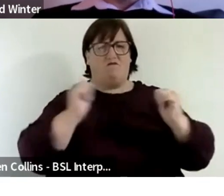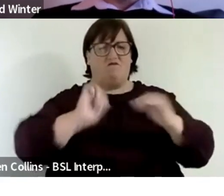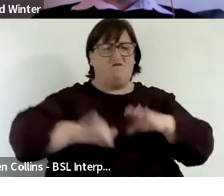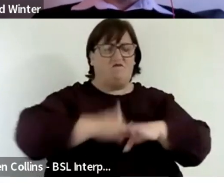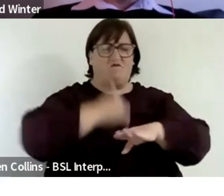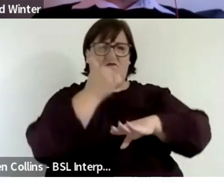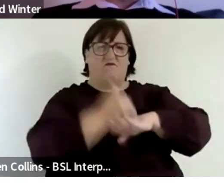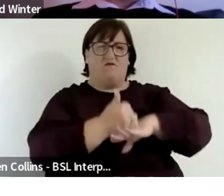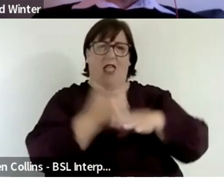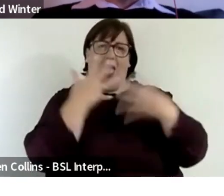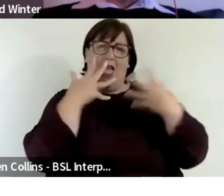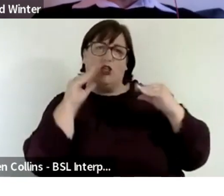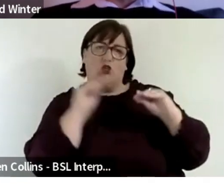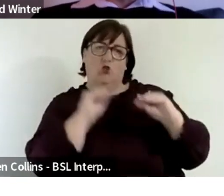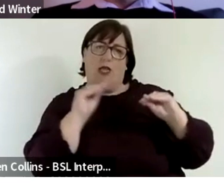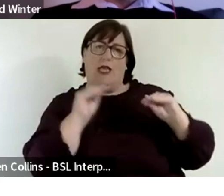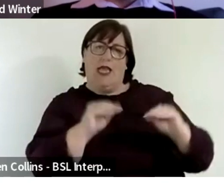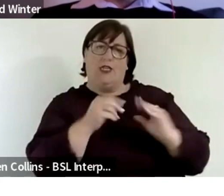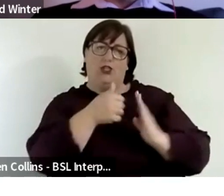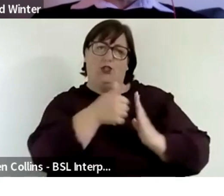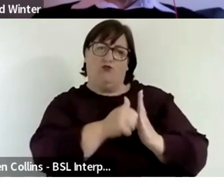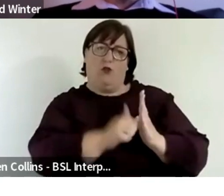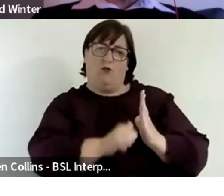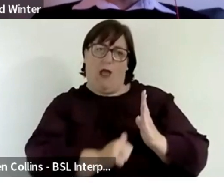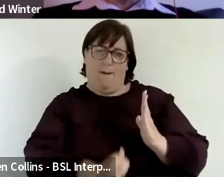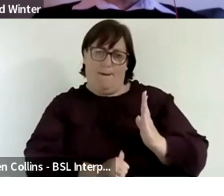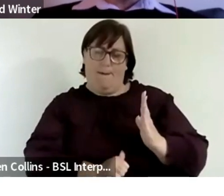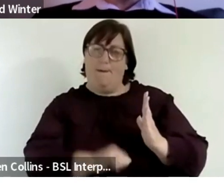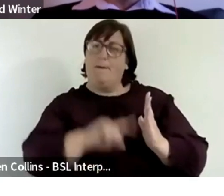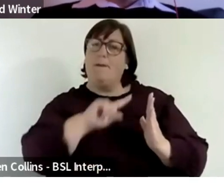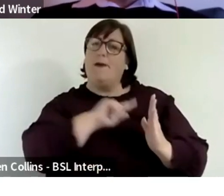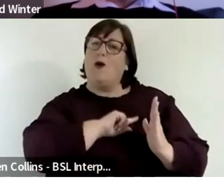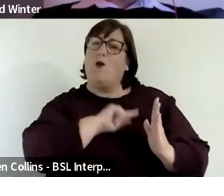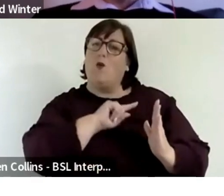the stereotypes and ideas that young people develop about what